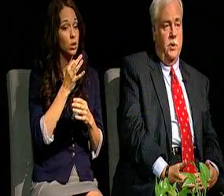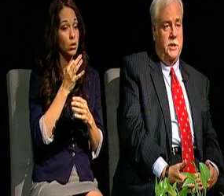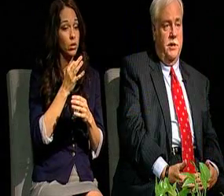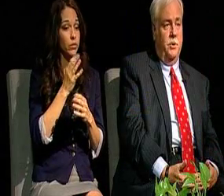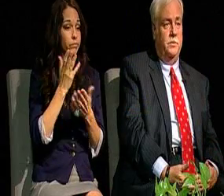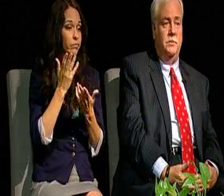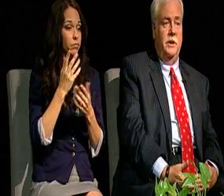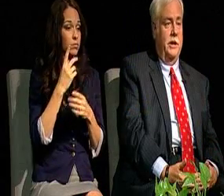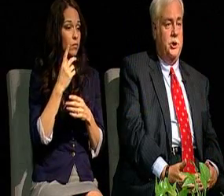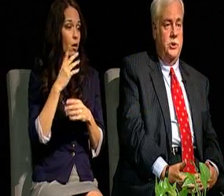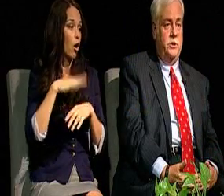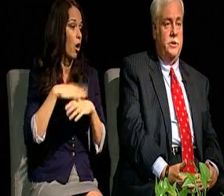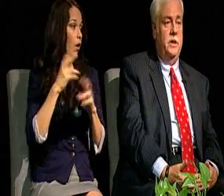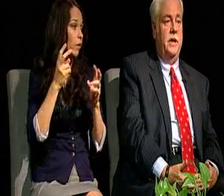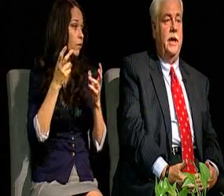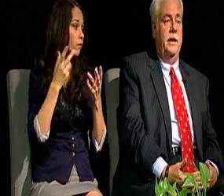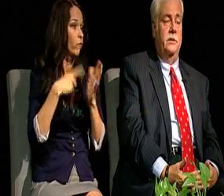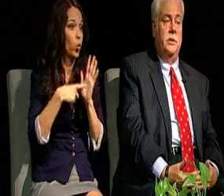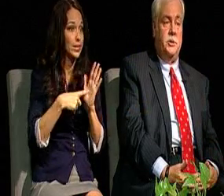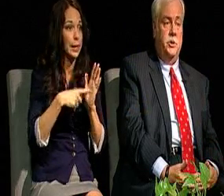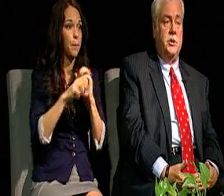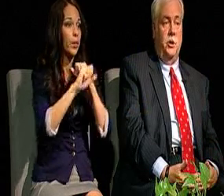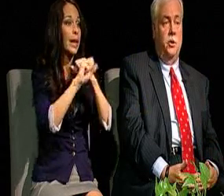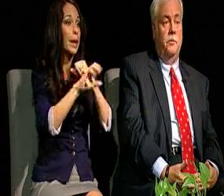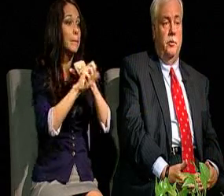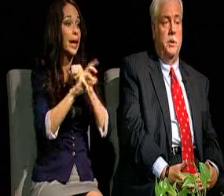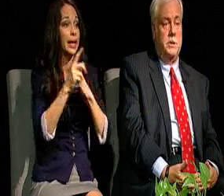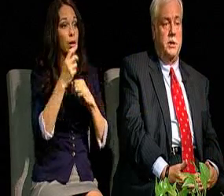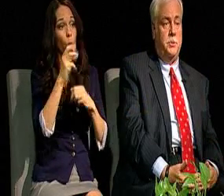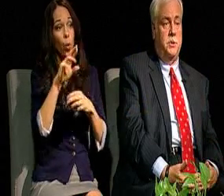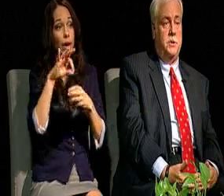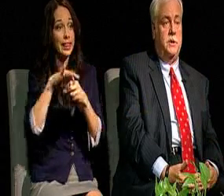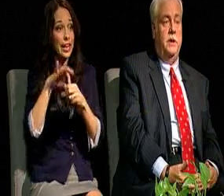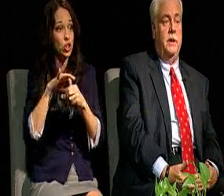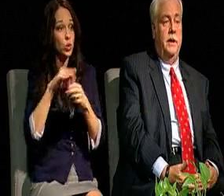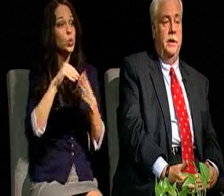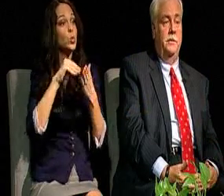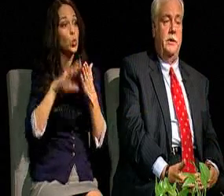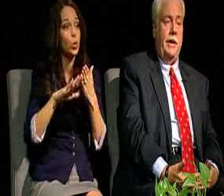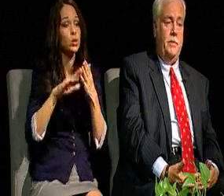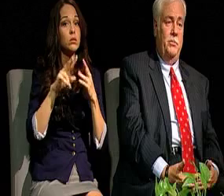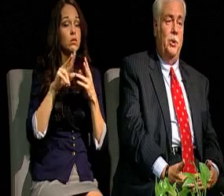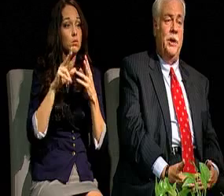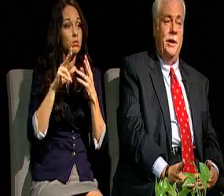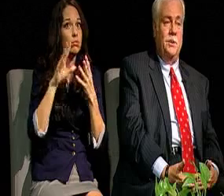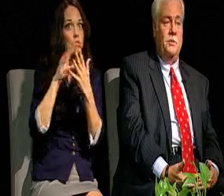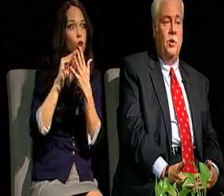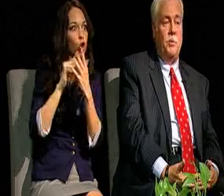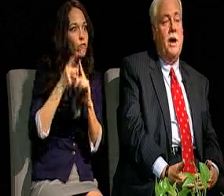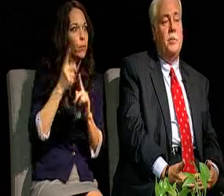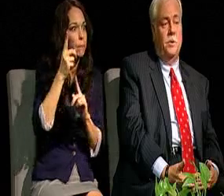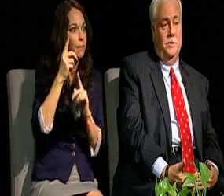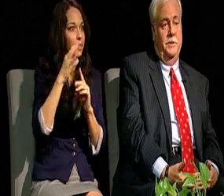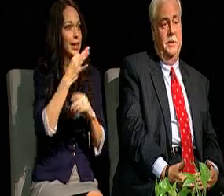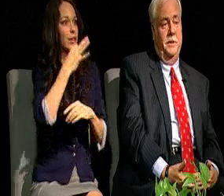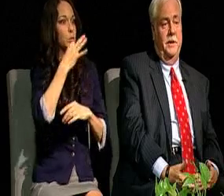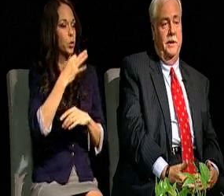for example, at elections and the students learn from those experts. Campaign boot camp is a very popular